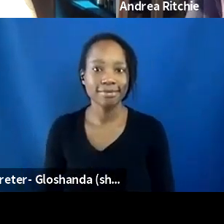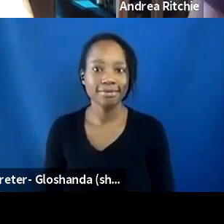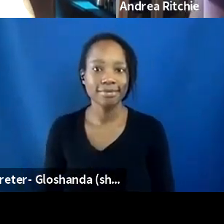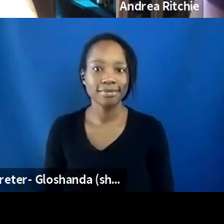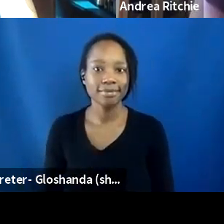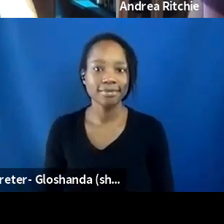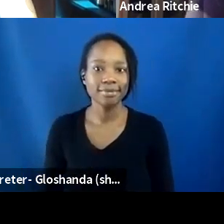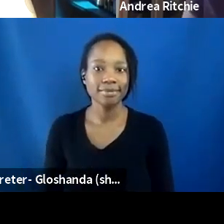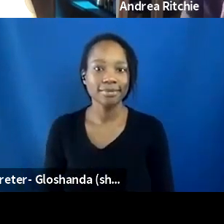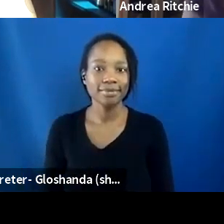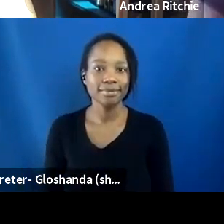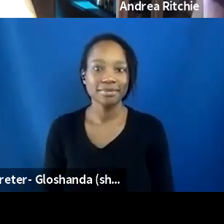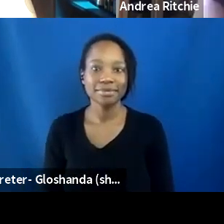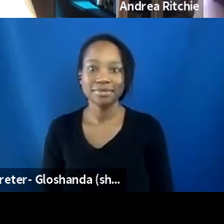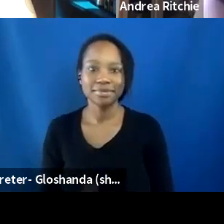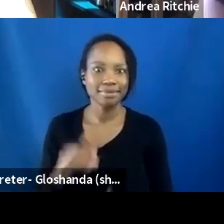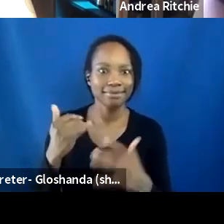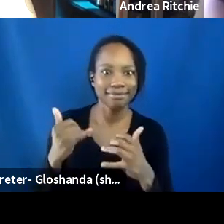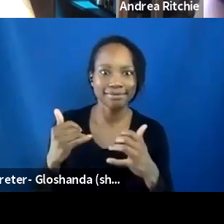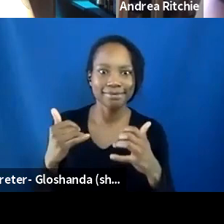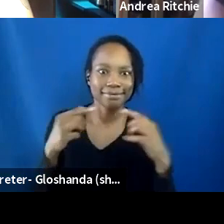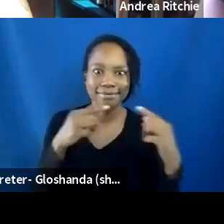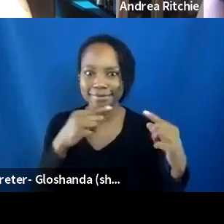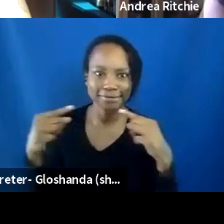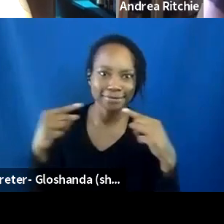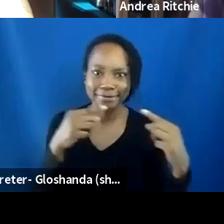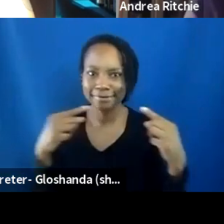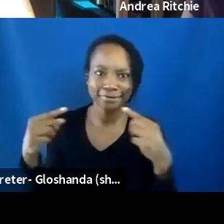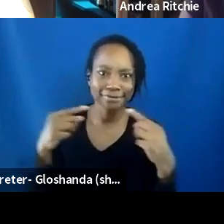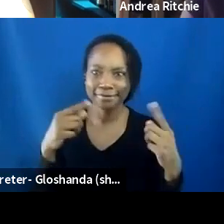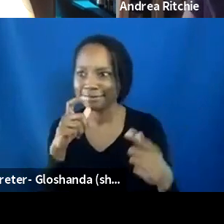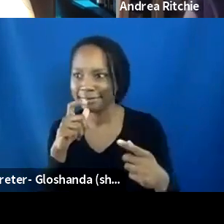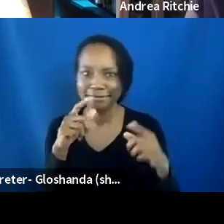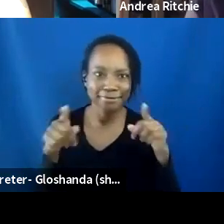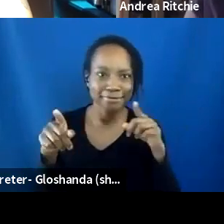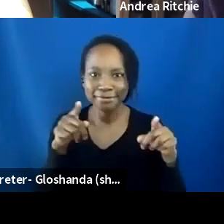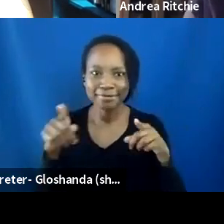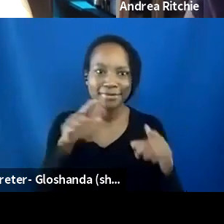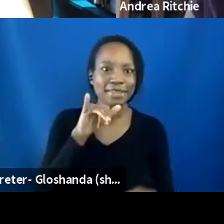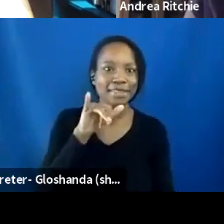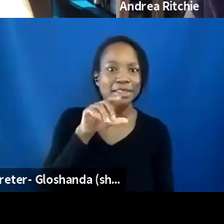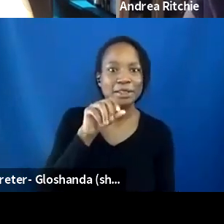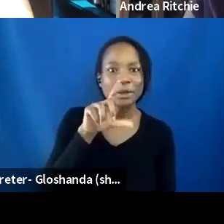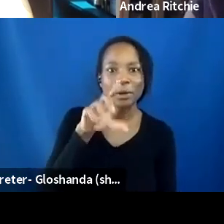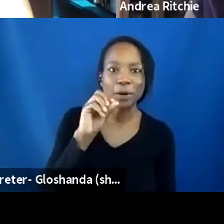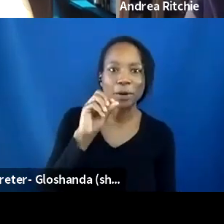It's like the jello wrestling moment. Are you pointing? Yolo, I just saw Yolo's finger first.